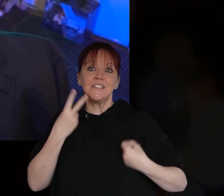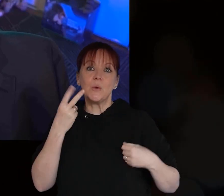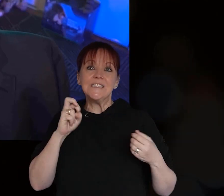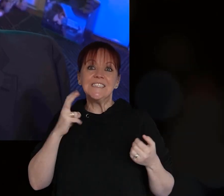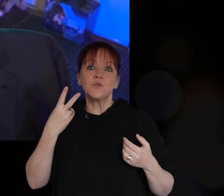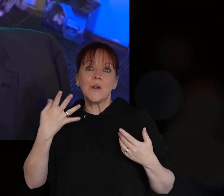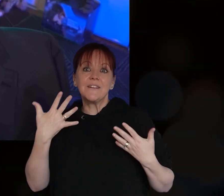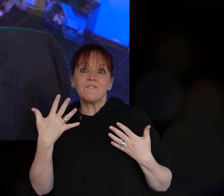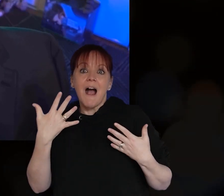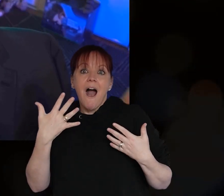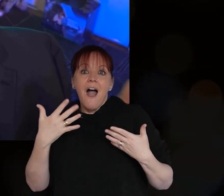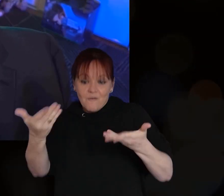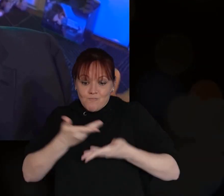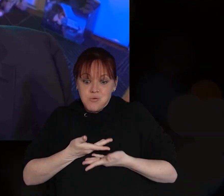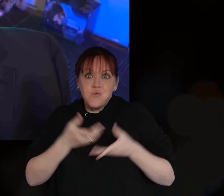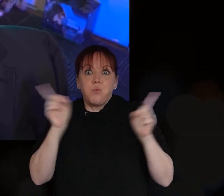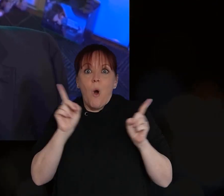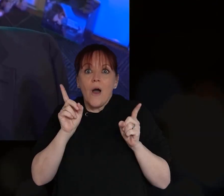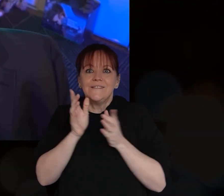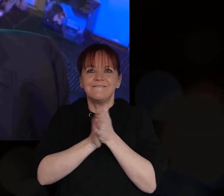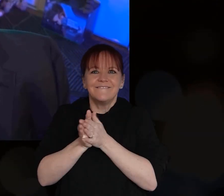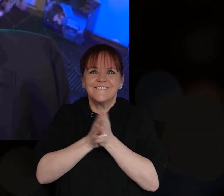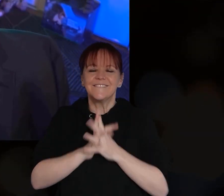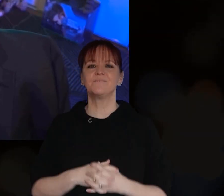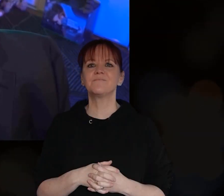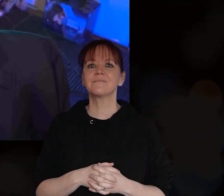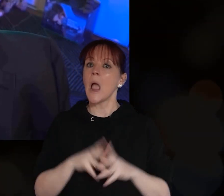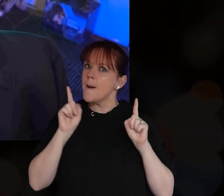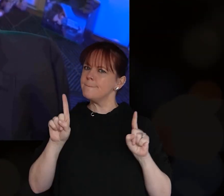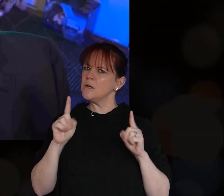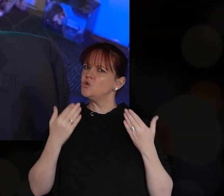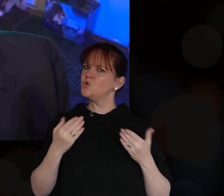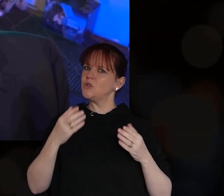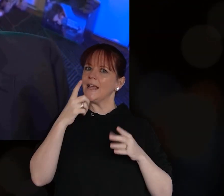Now let's see what the GAconf Awards has in store for you right now.